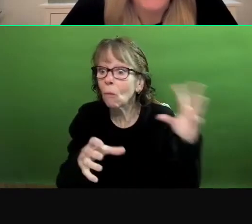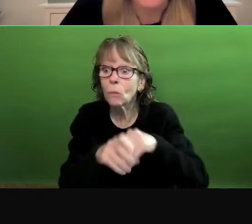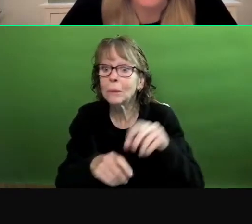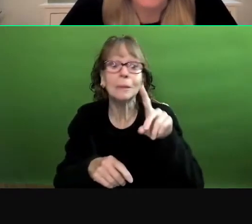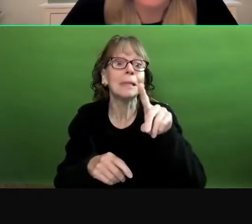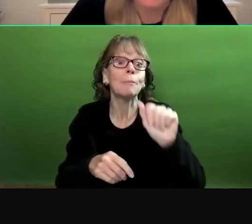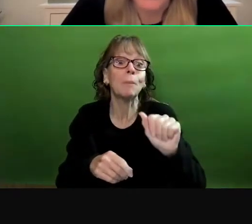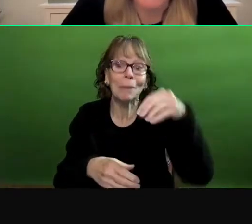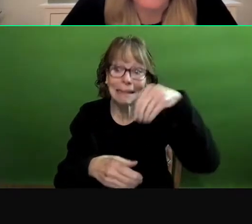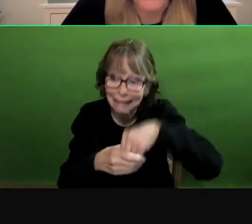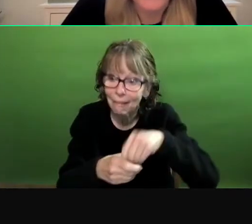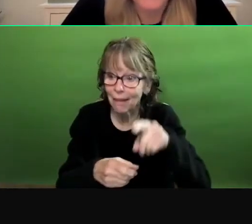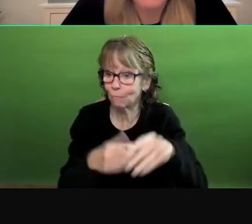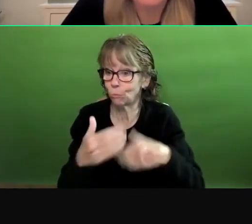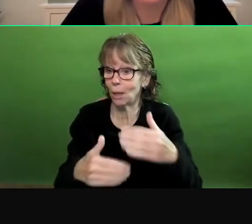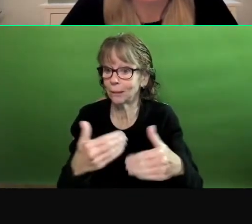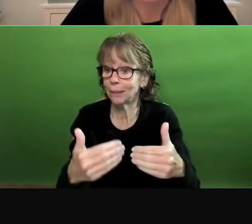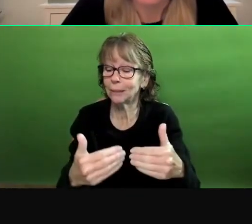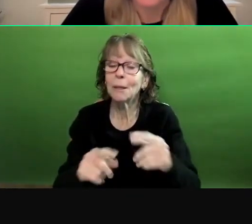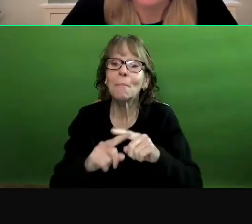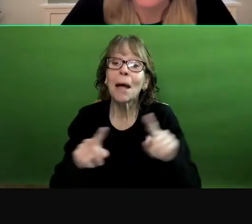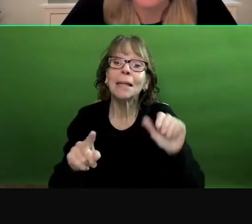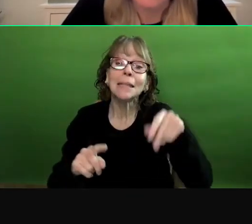But on September 26, 2023,